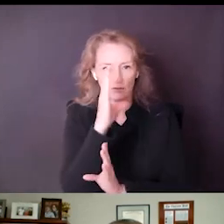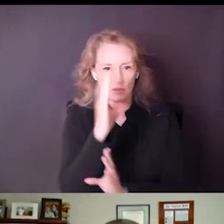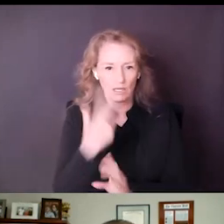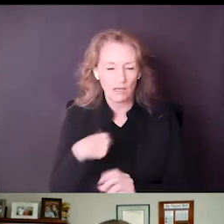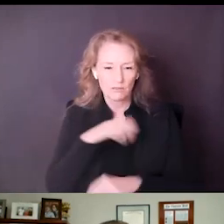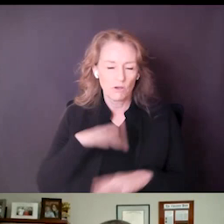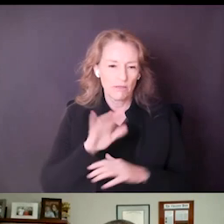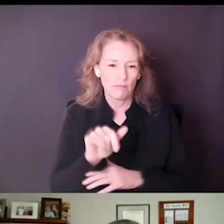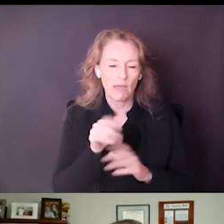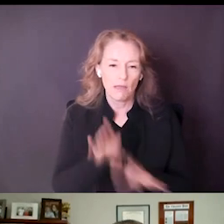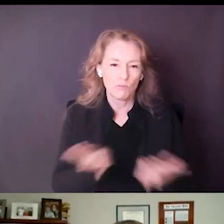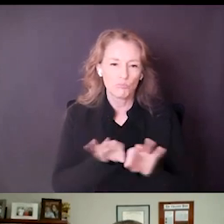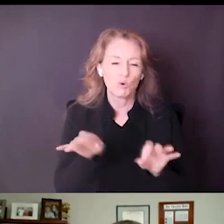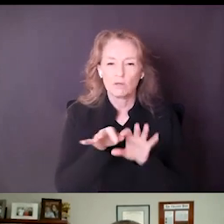THANK YOU.